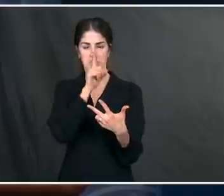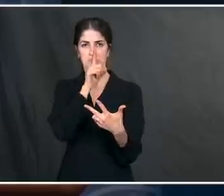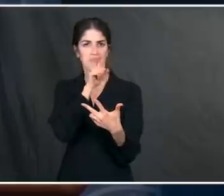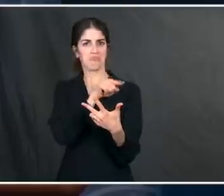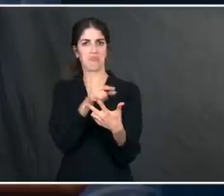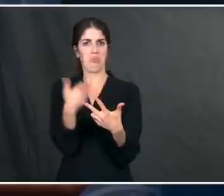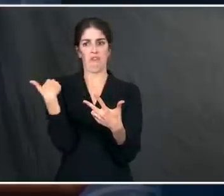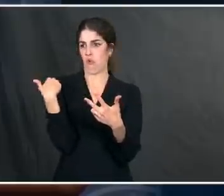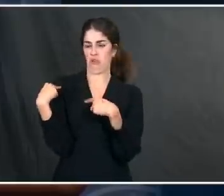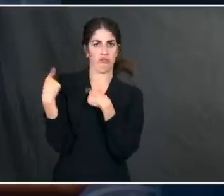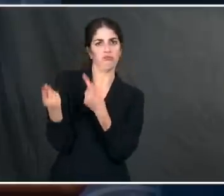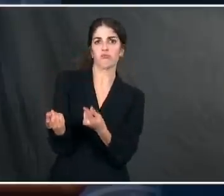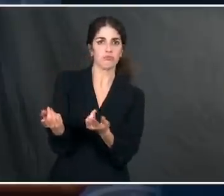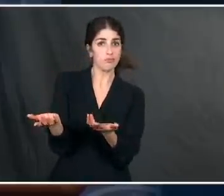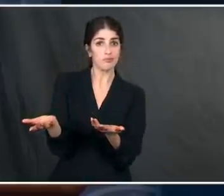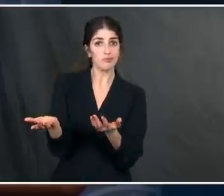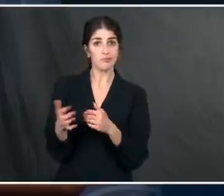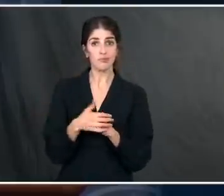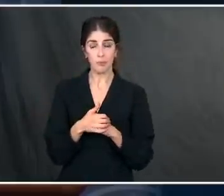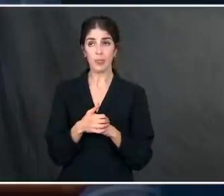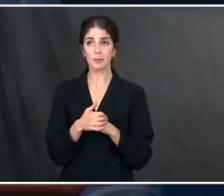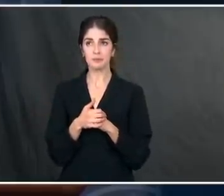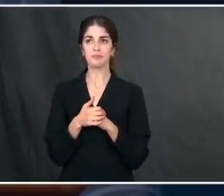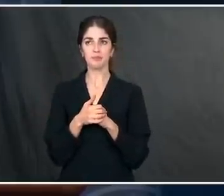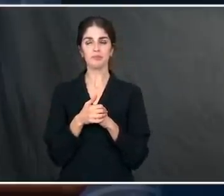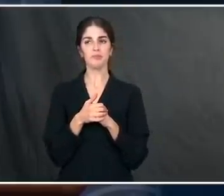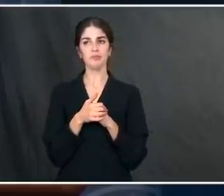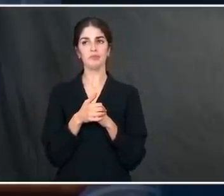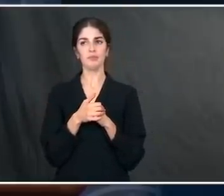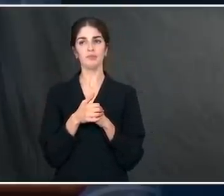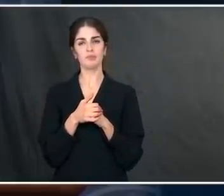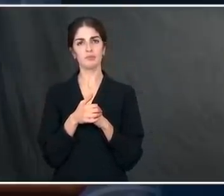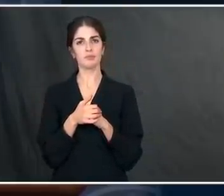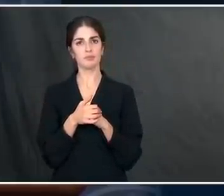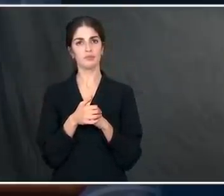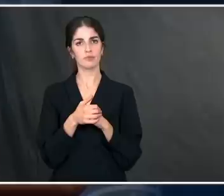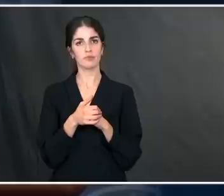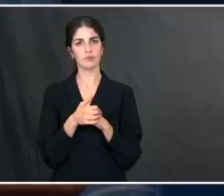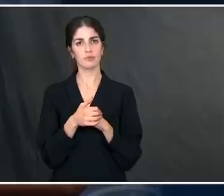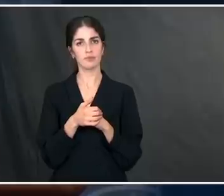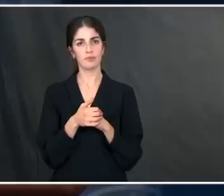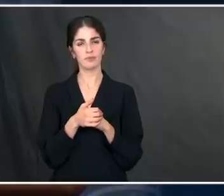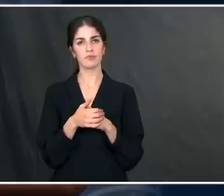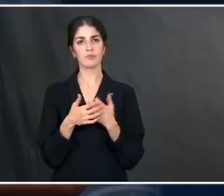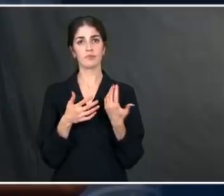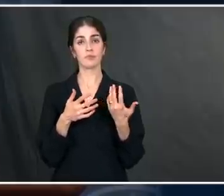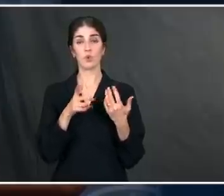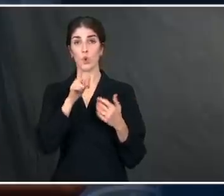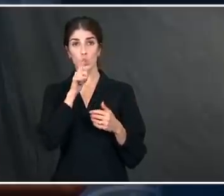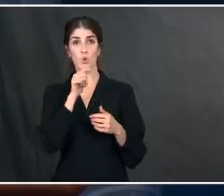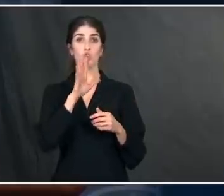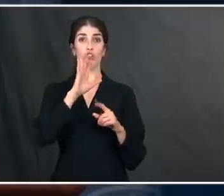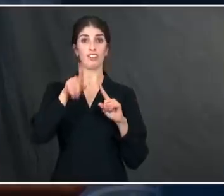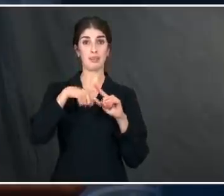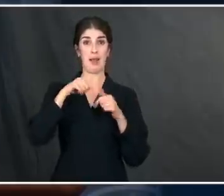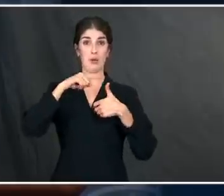And certainly the components of it that make -- that talk about smart security, are the kind of border security